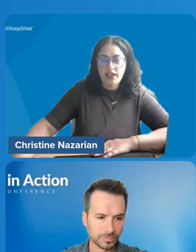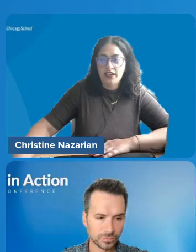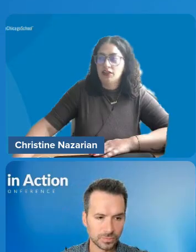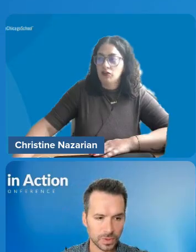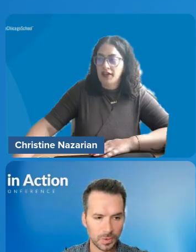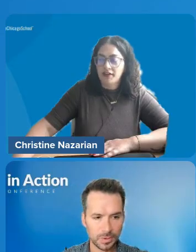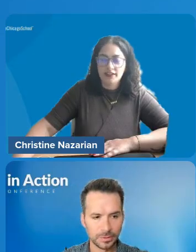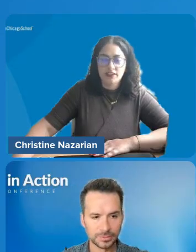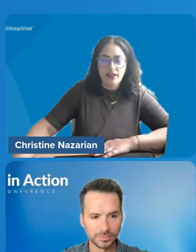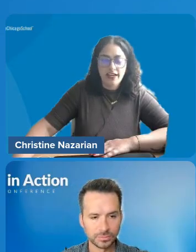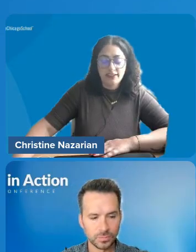greater